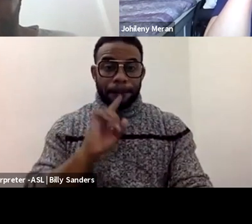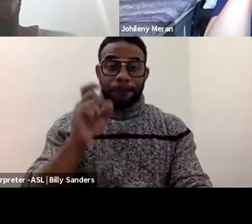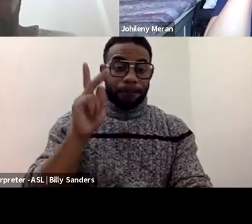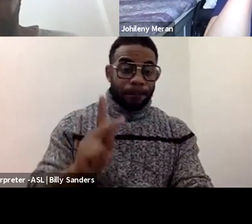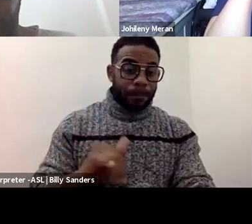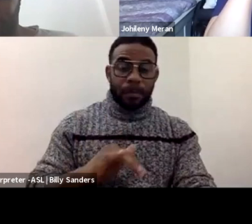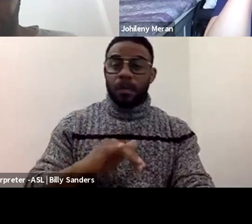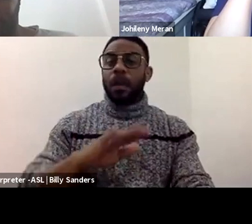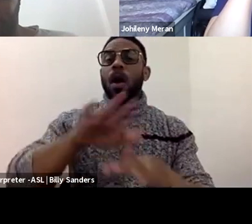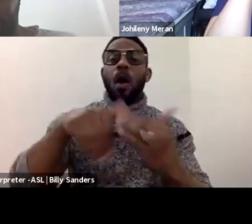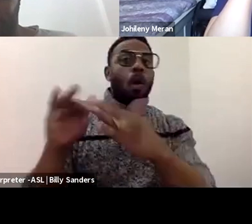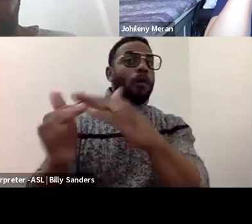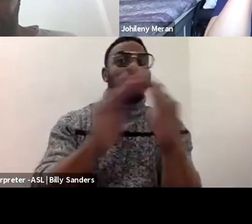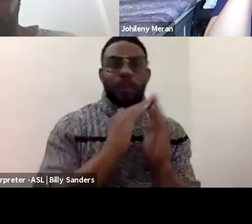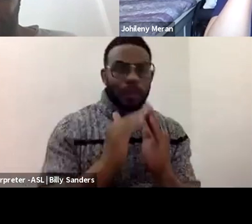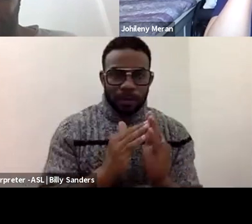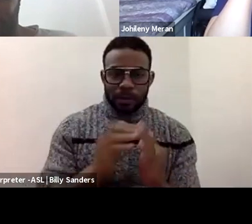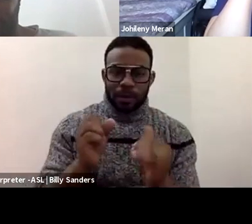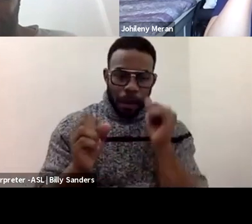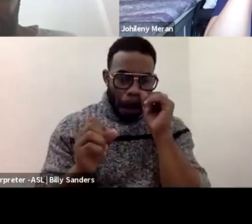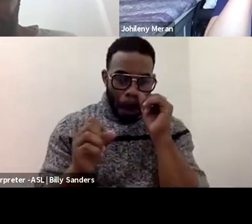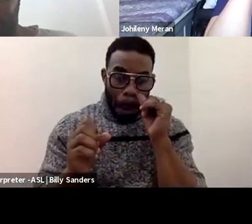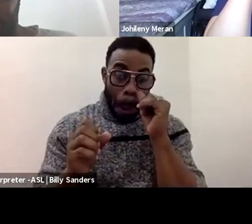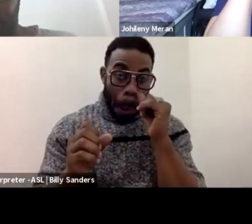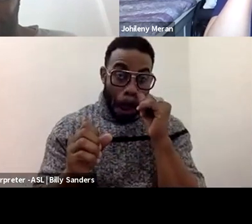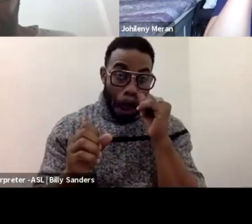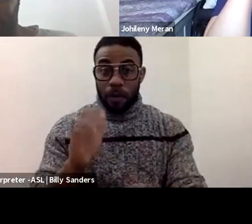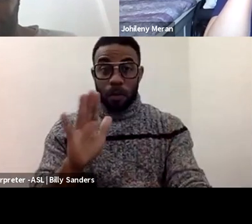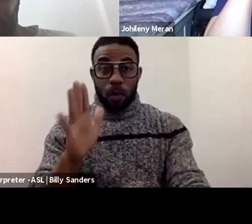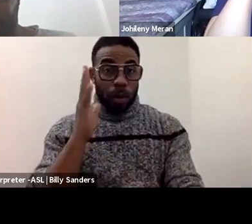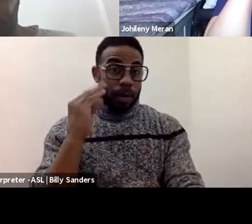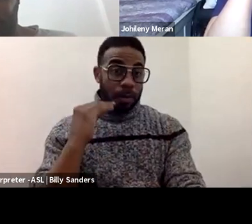the village. So from your experience, what did you